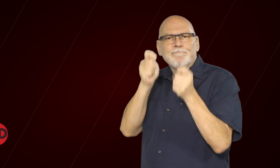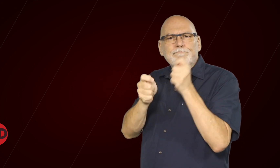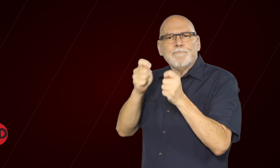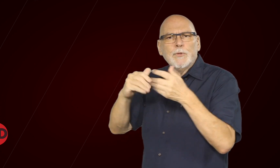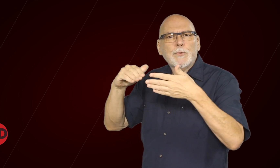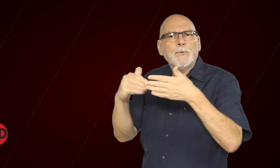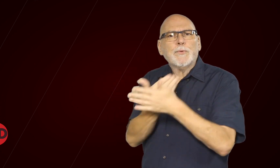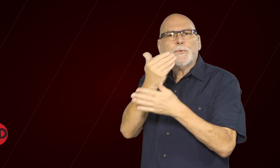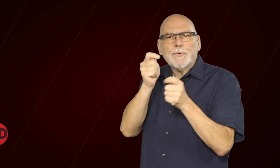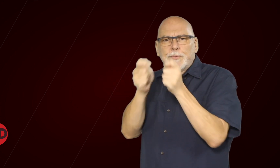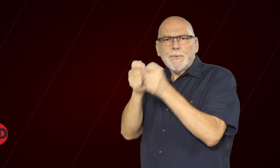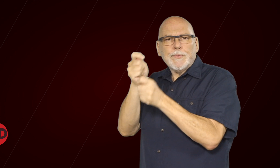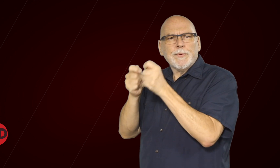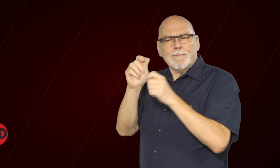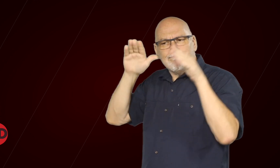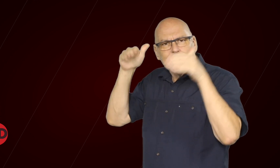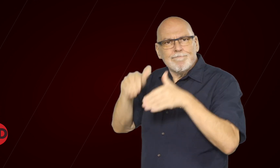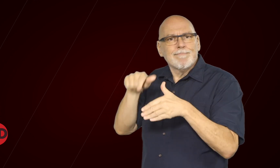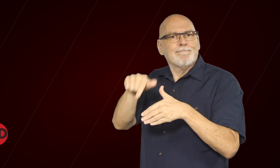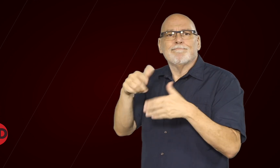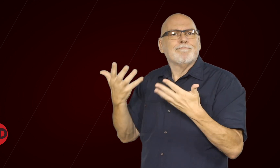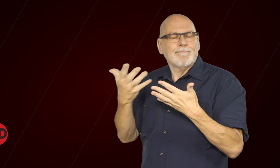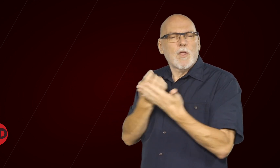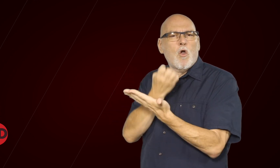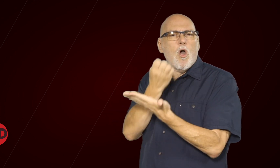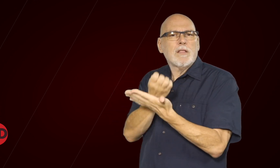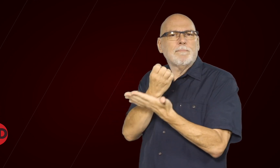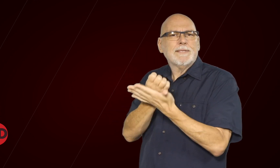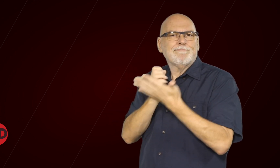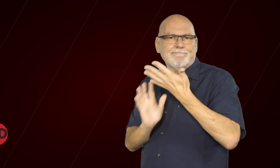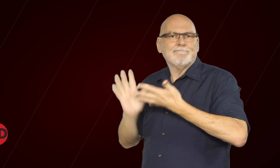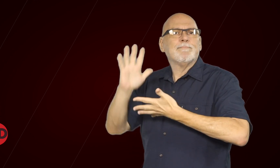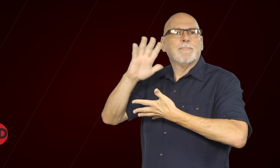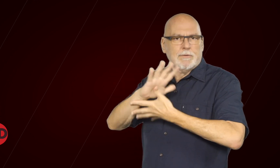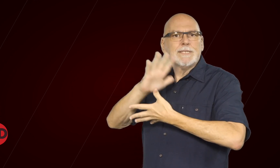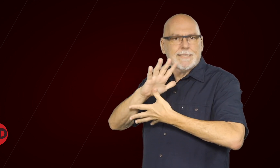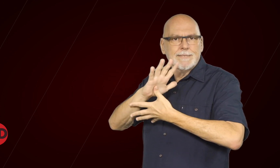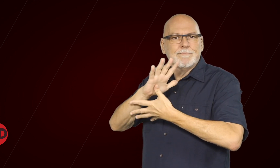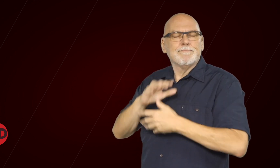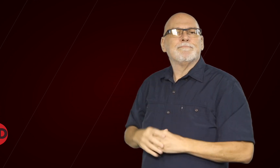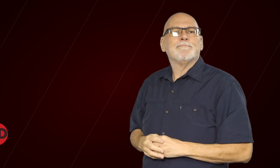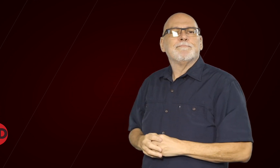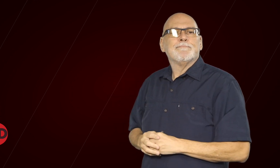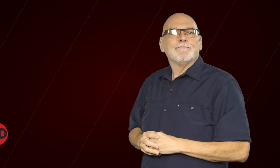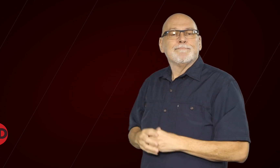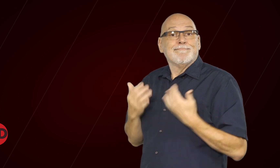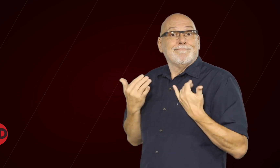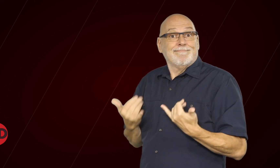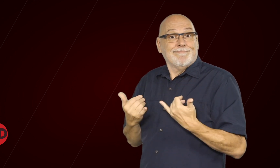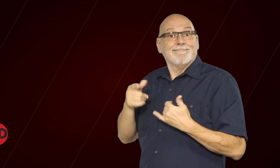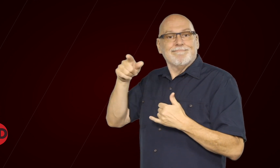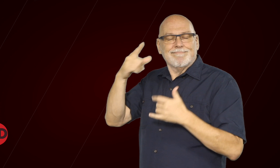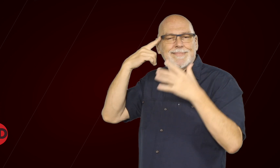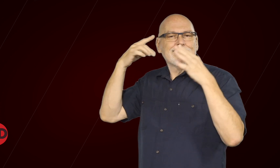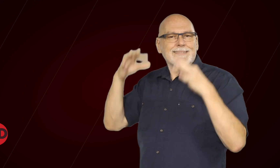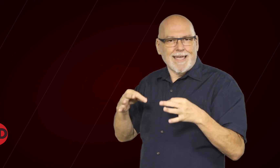to renew focus on economic priorities. This time he dropped 7 ministers,